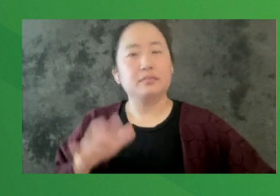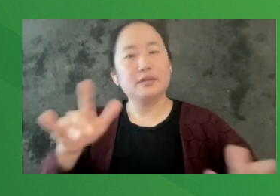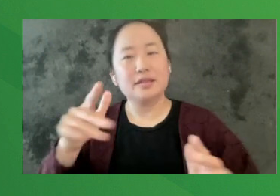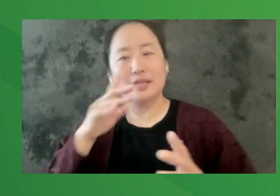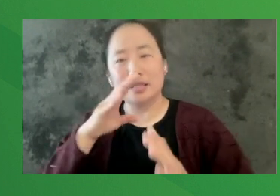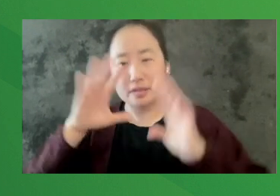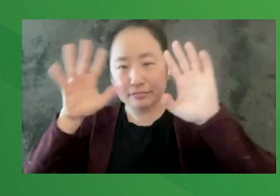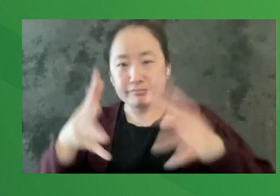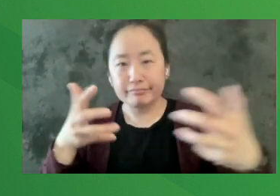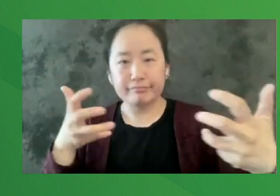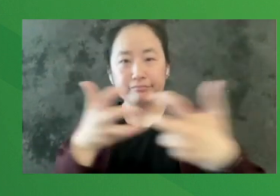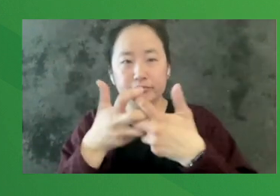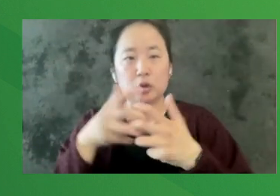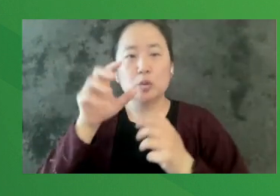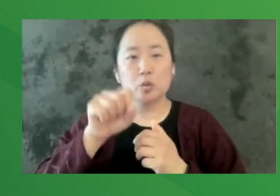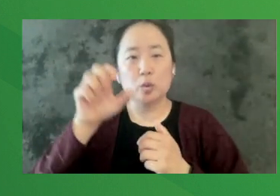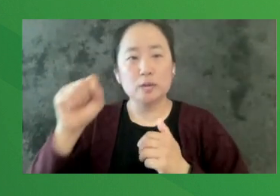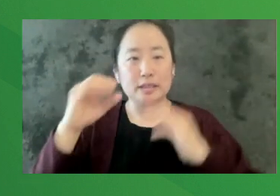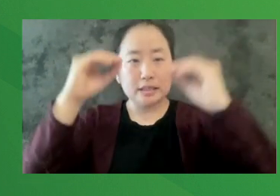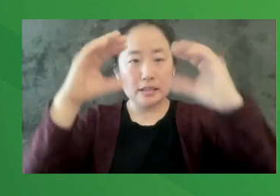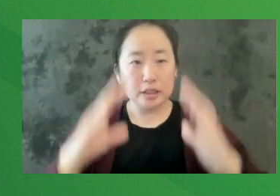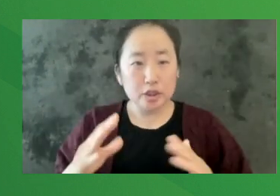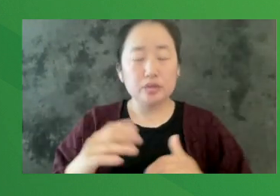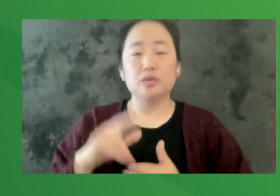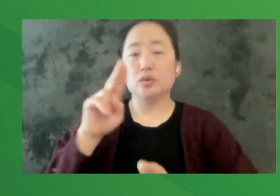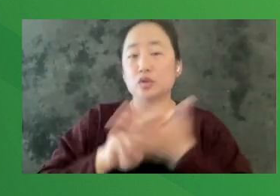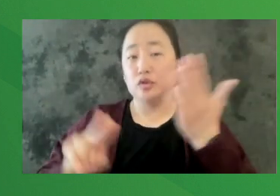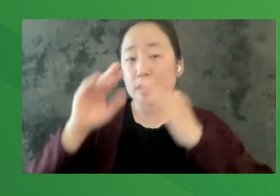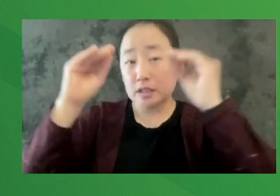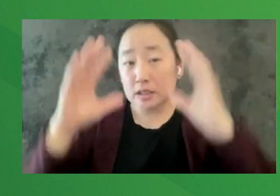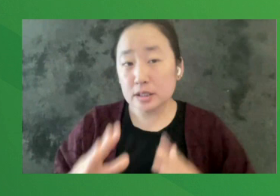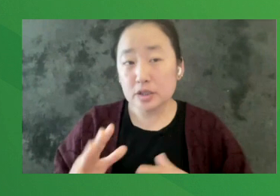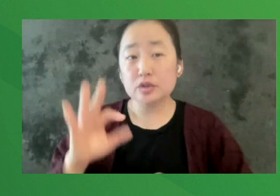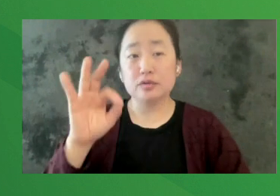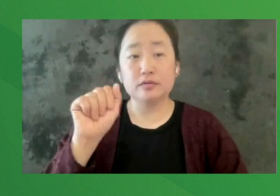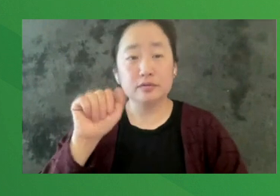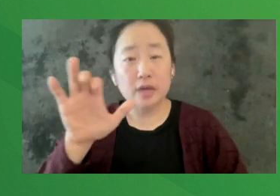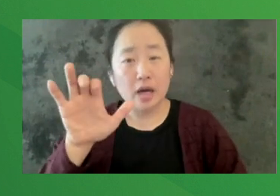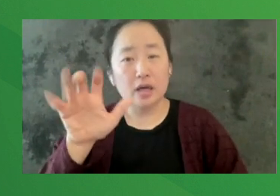thinking about classroom, teachers and university instructors and faculty and how we approach the